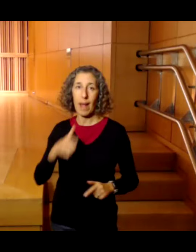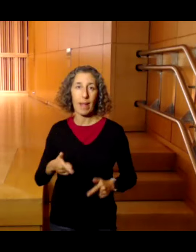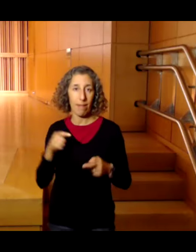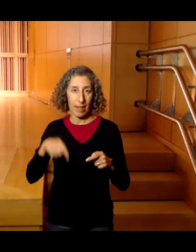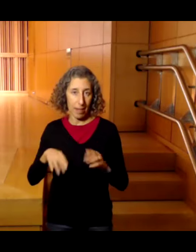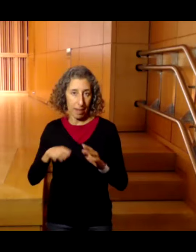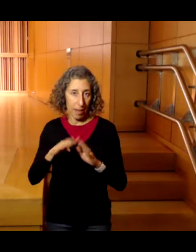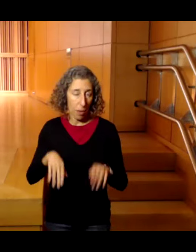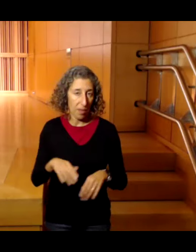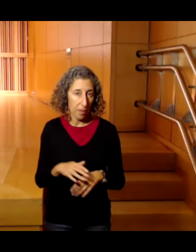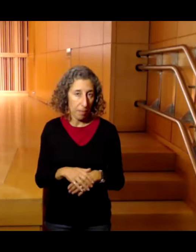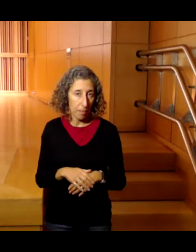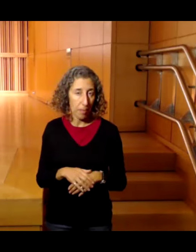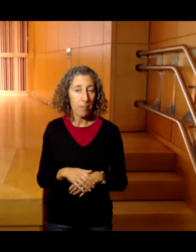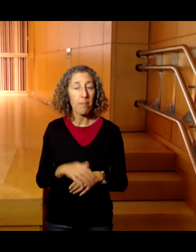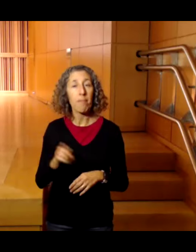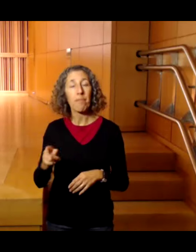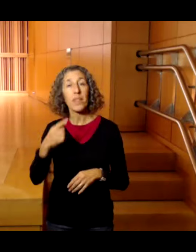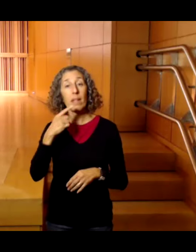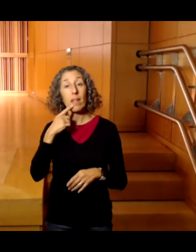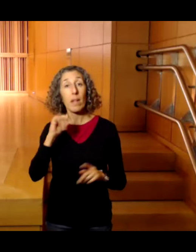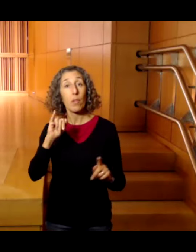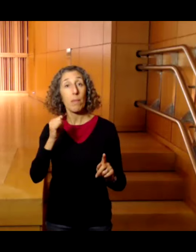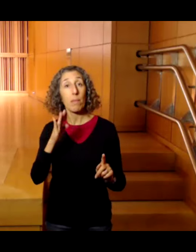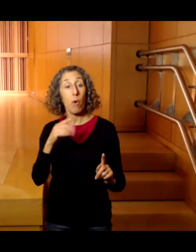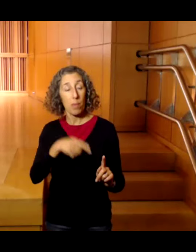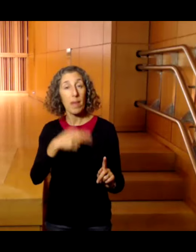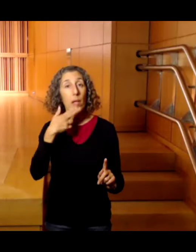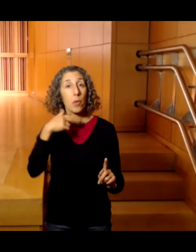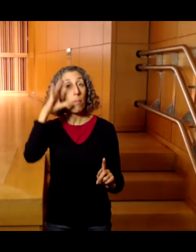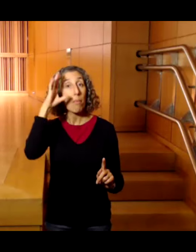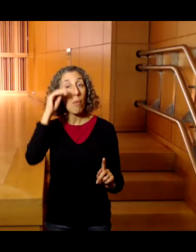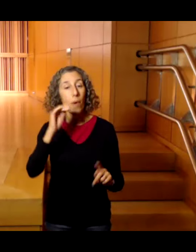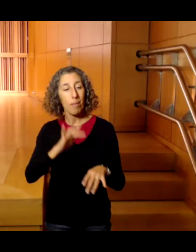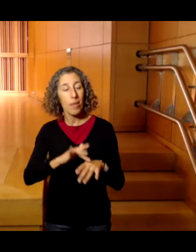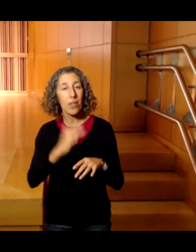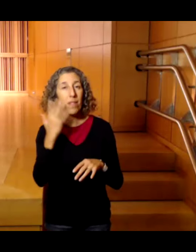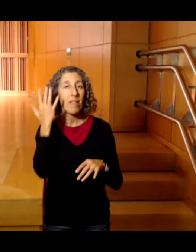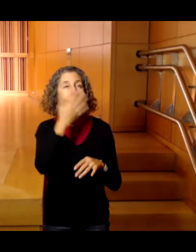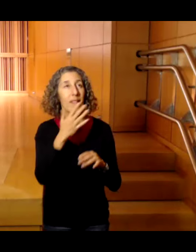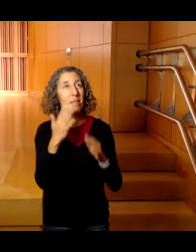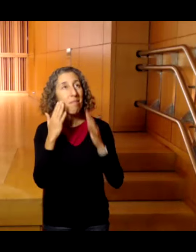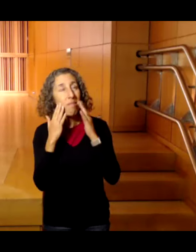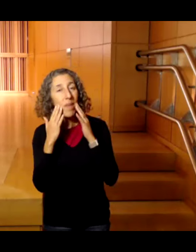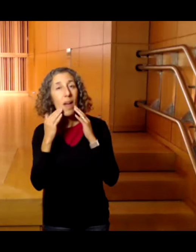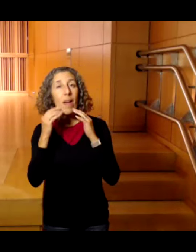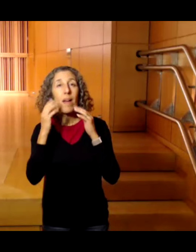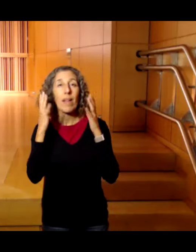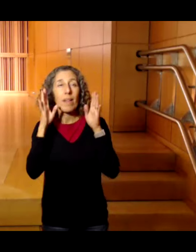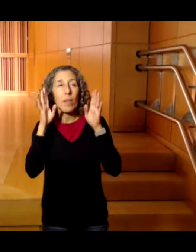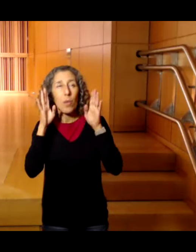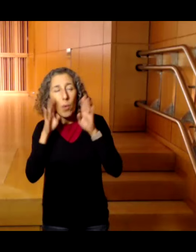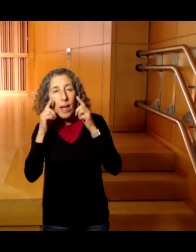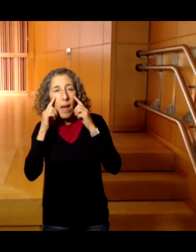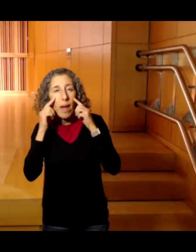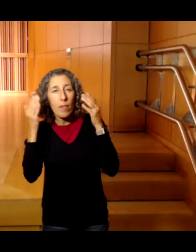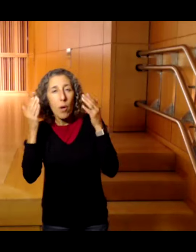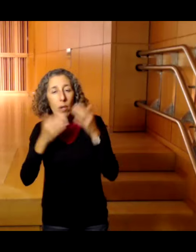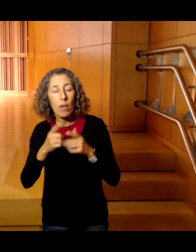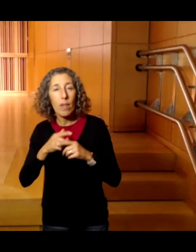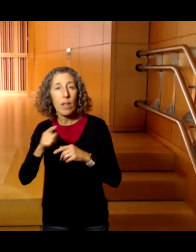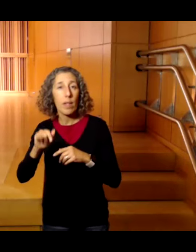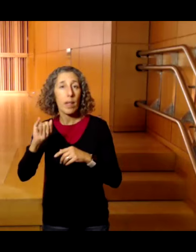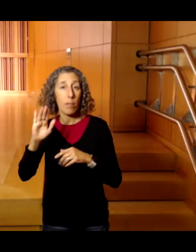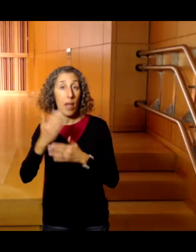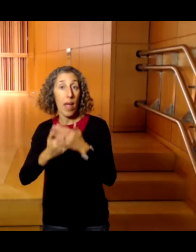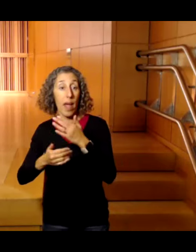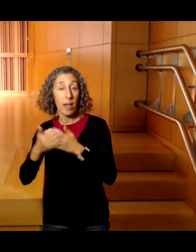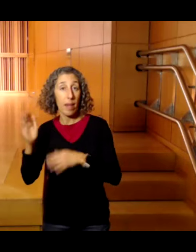He said that James was a cute boy. And touched his face, his eyes getting darker, and his face closing, before he put his hands on James's pants, causing the boy's cock to jump.